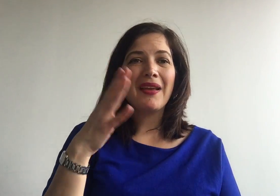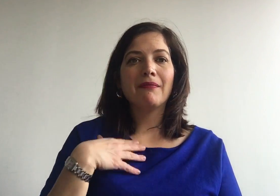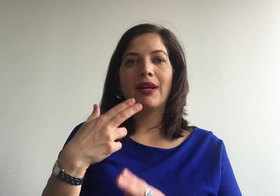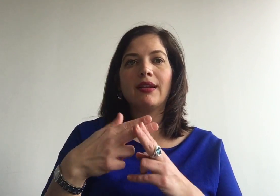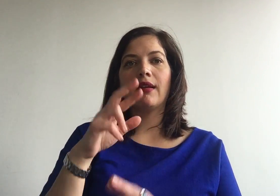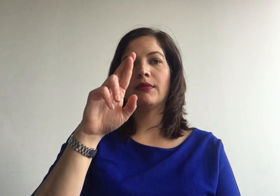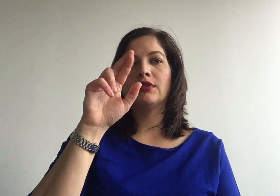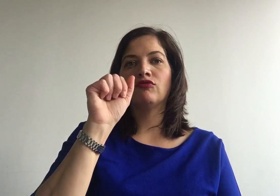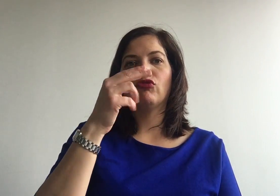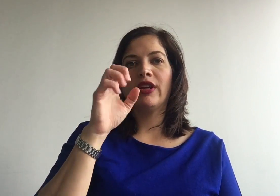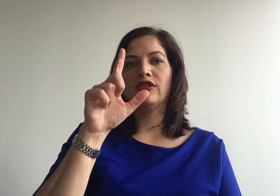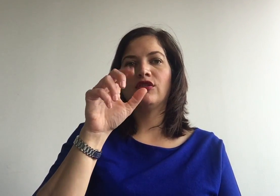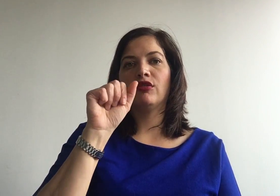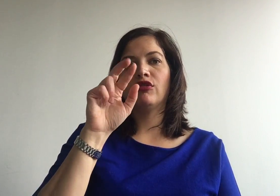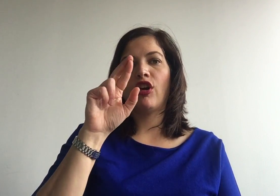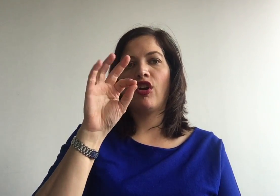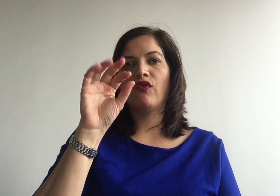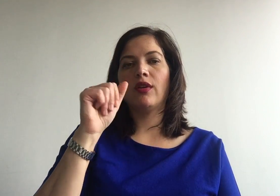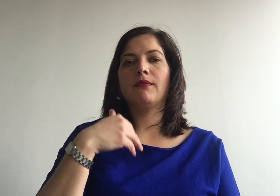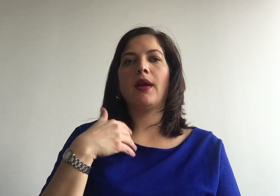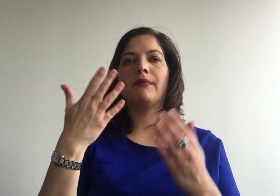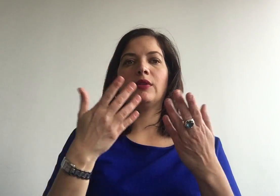Hi, my name is Rachel Arfa.